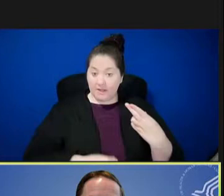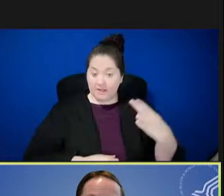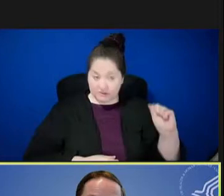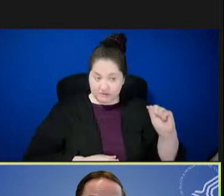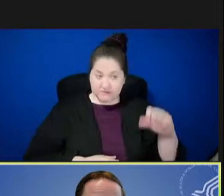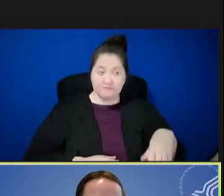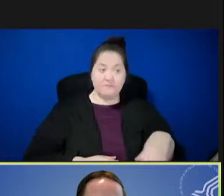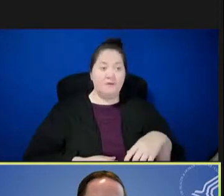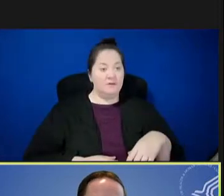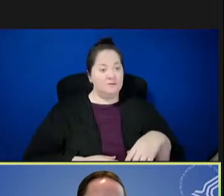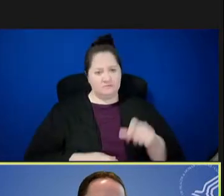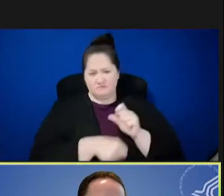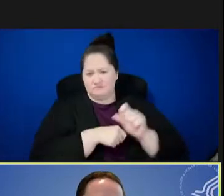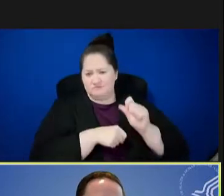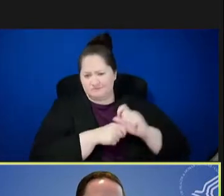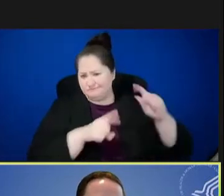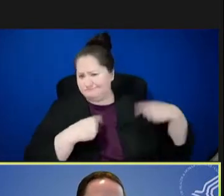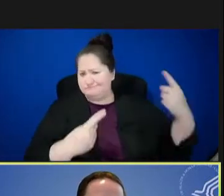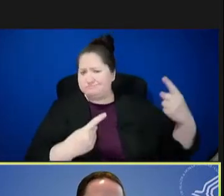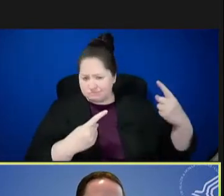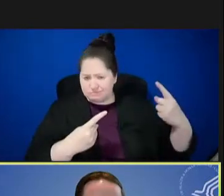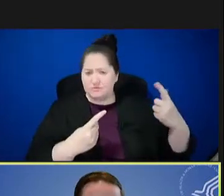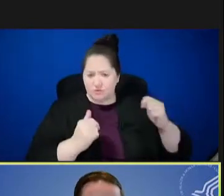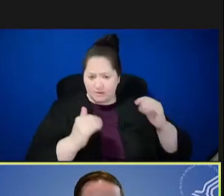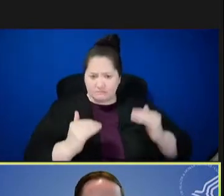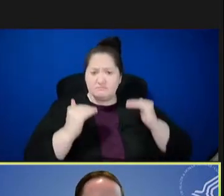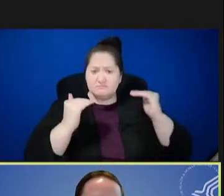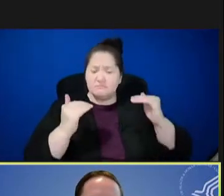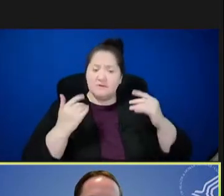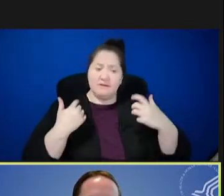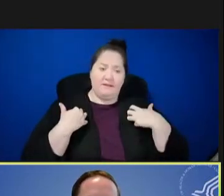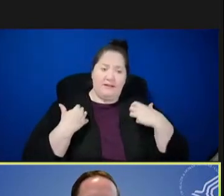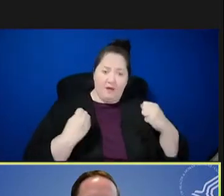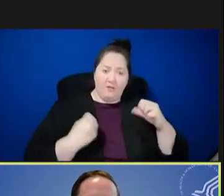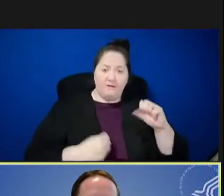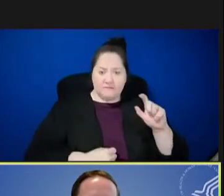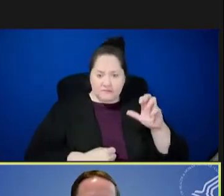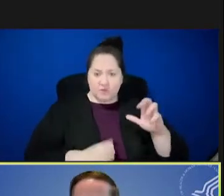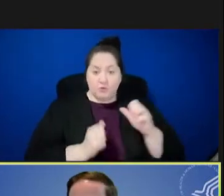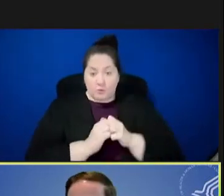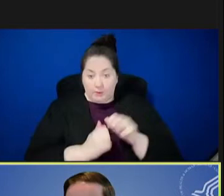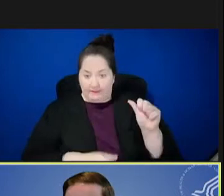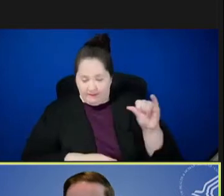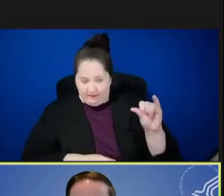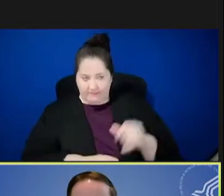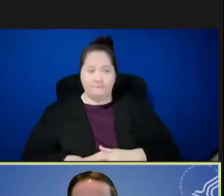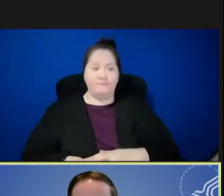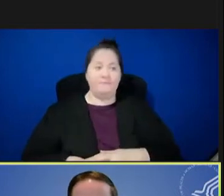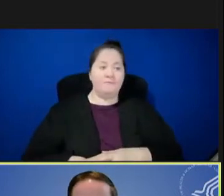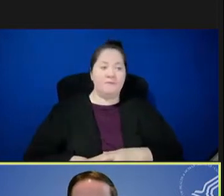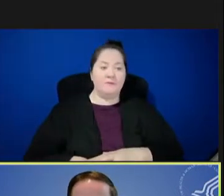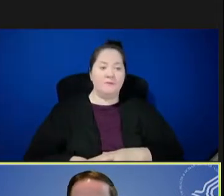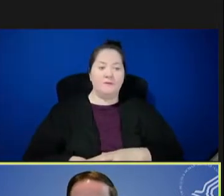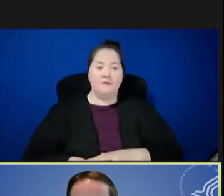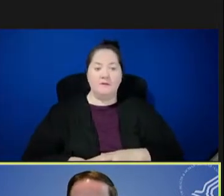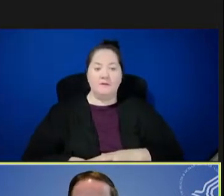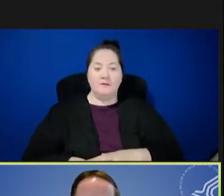many years to advance the health sector. But as we've seen, the pace and the capabilities